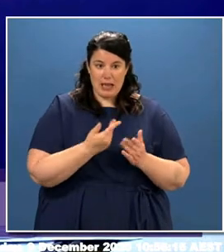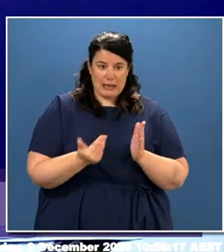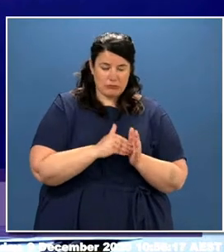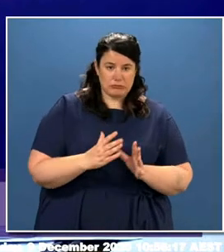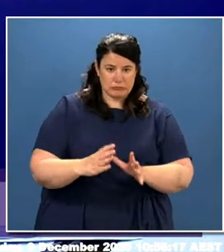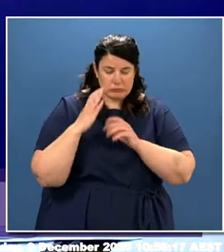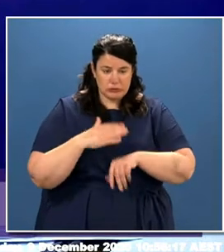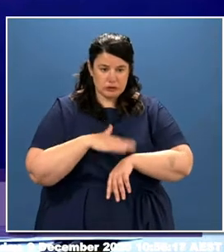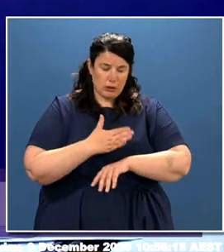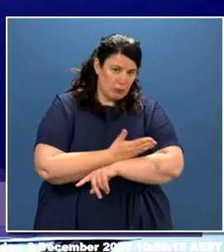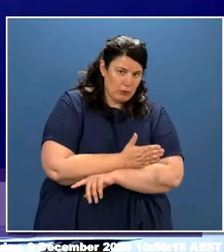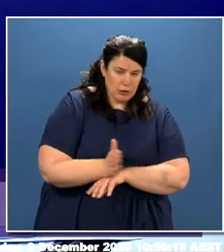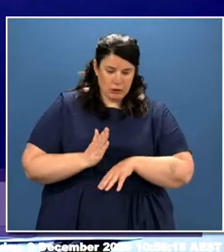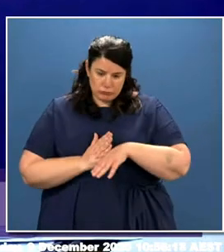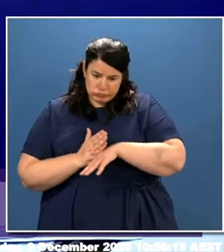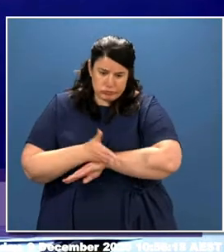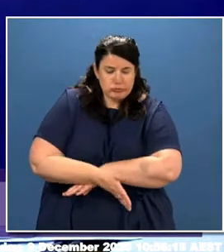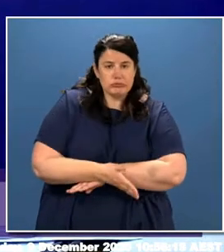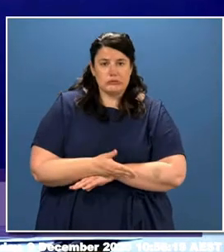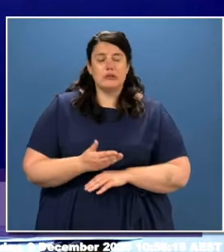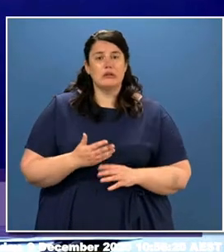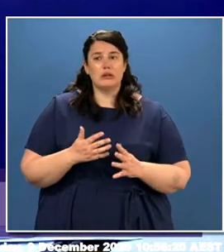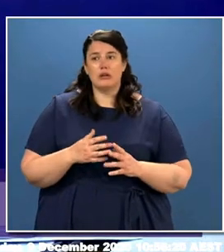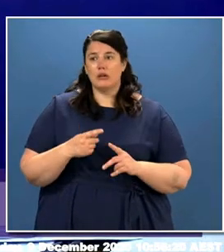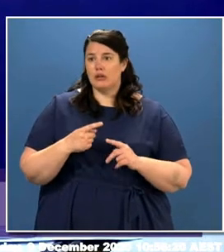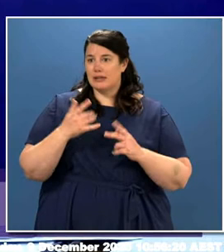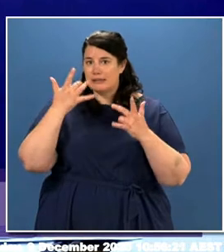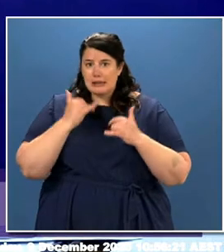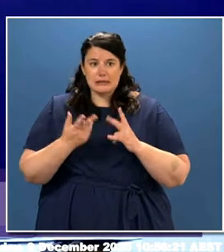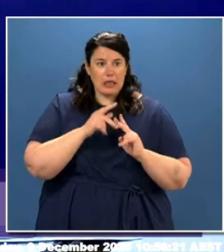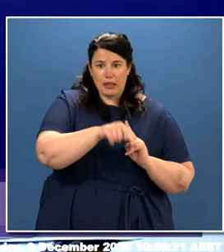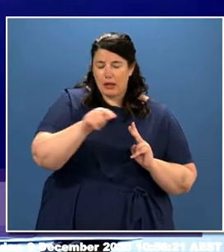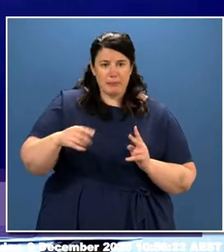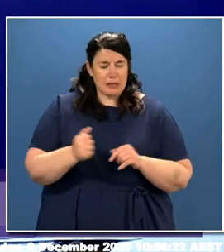time that is demanded of solicitors and others who are working in that field.